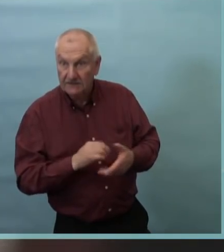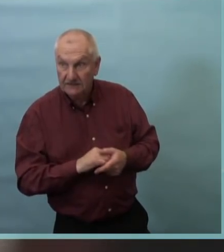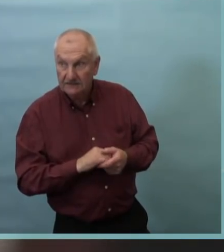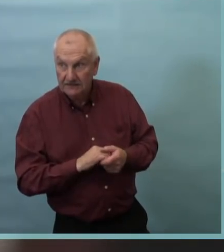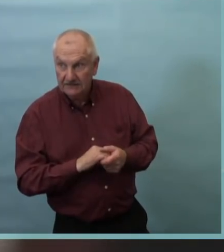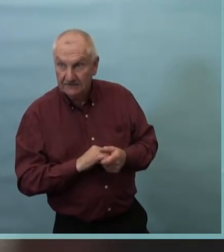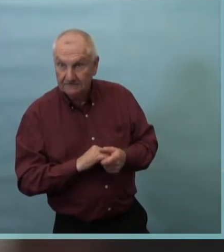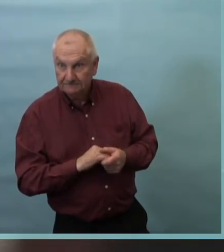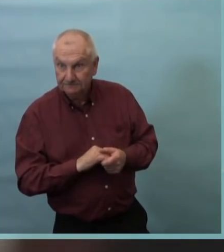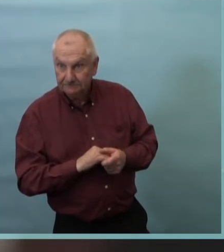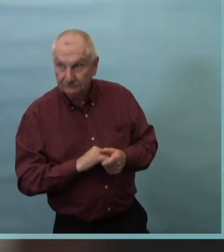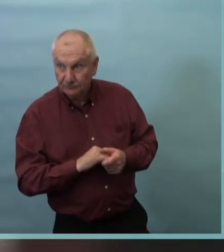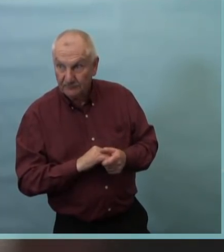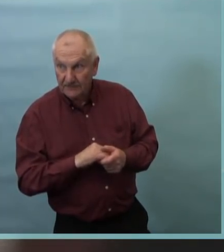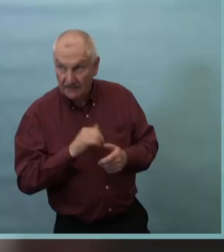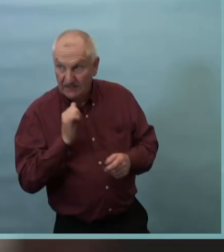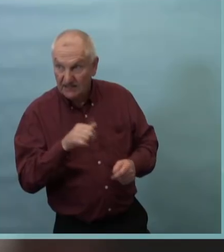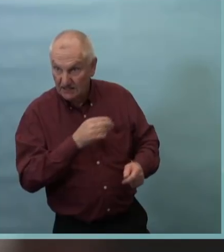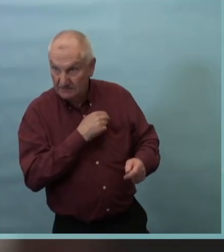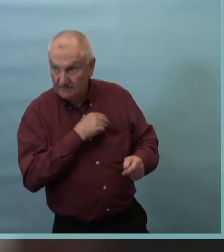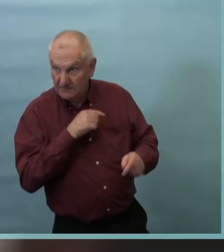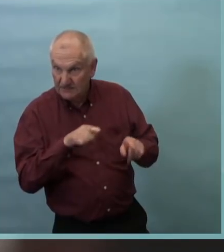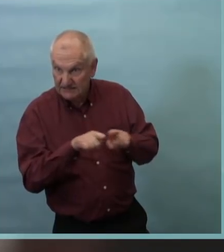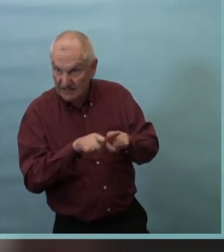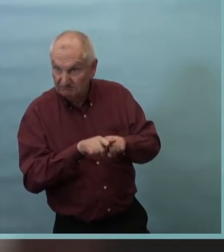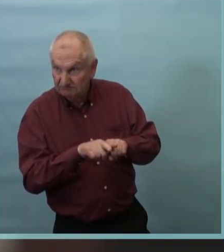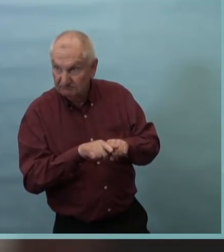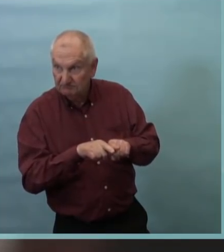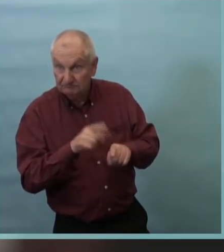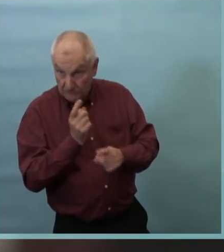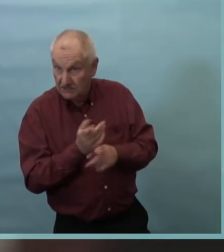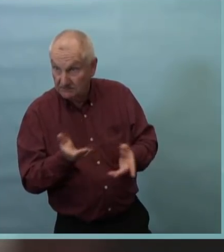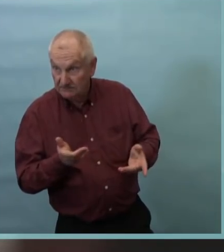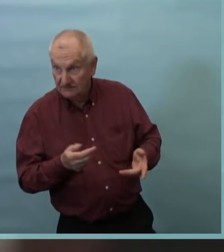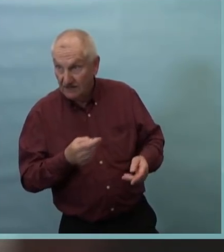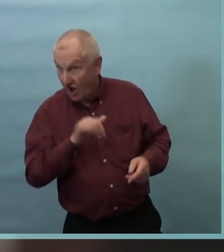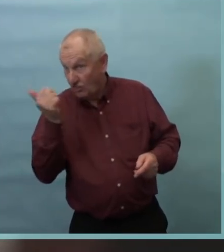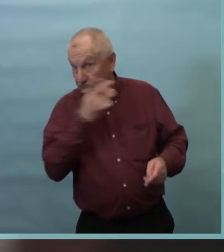the case here in Manitoba just like every other province I understand in